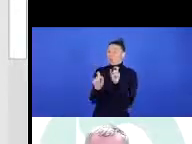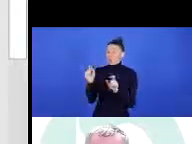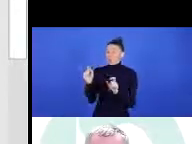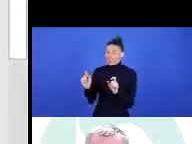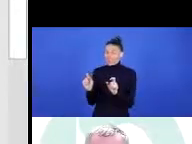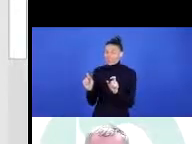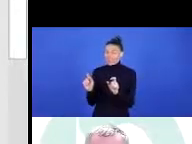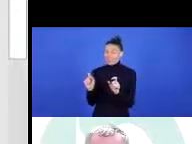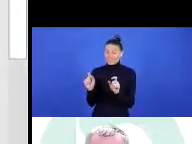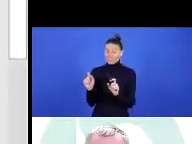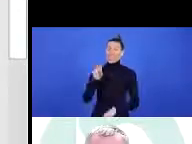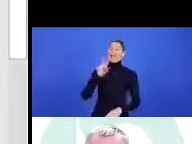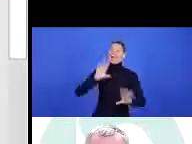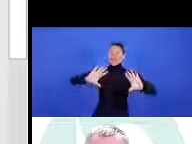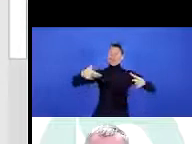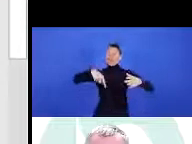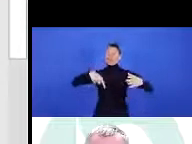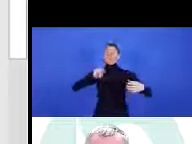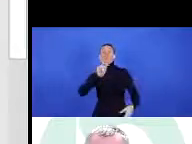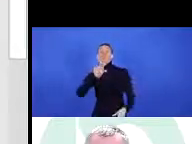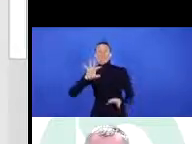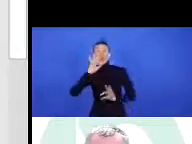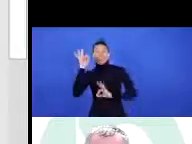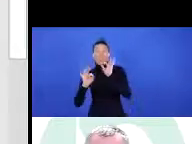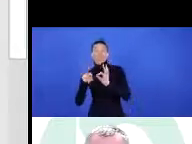, and over 25 percent of our members are cochlear